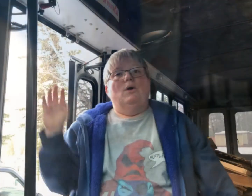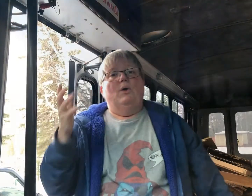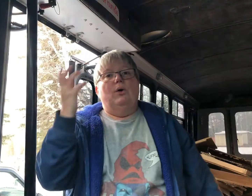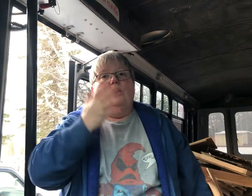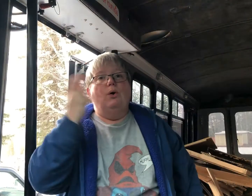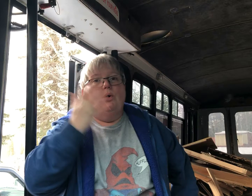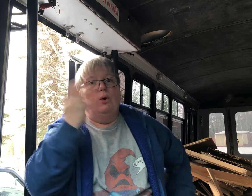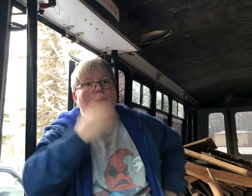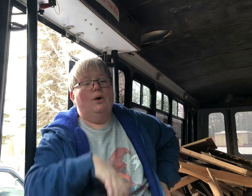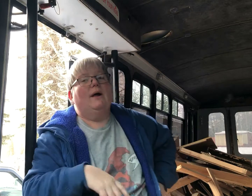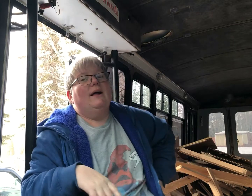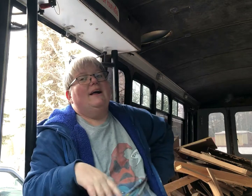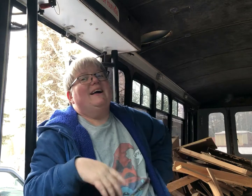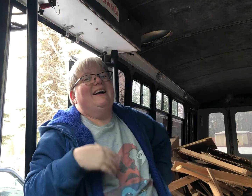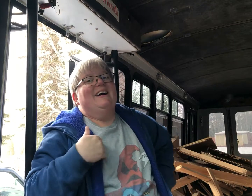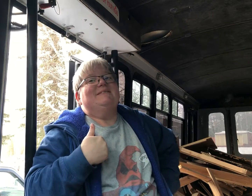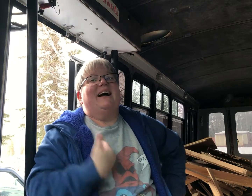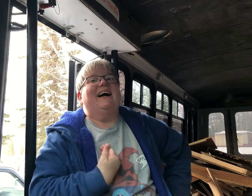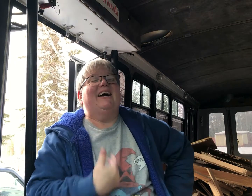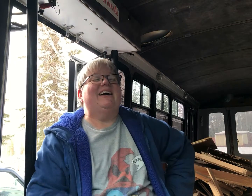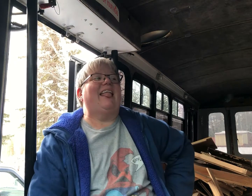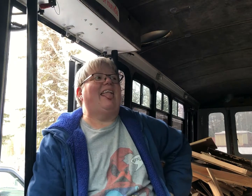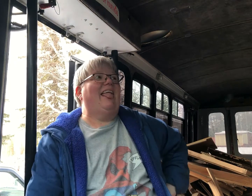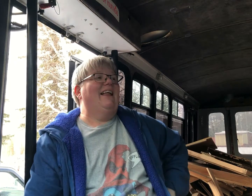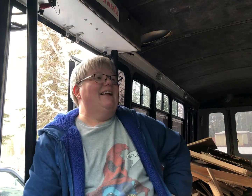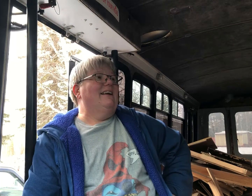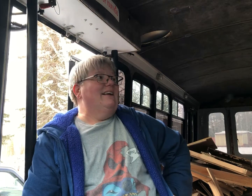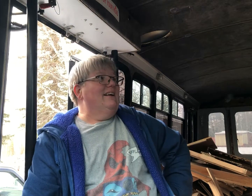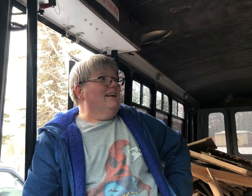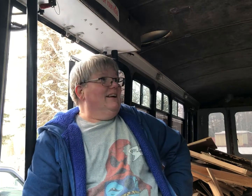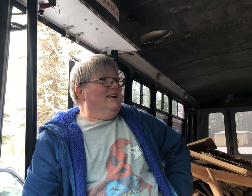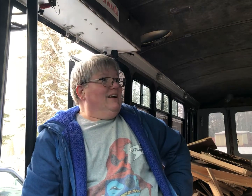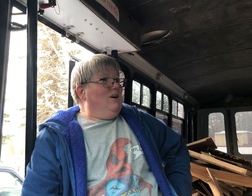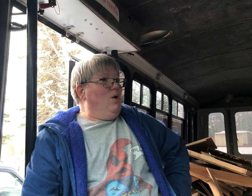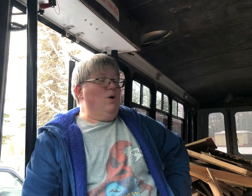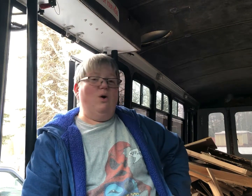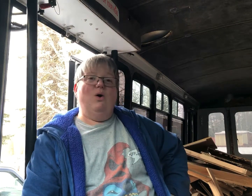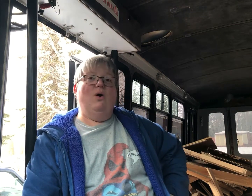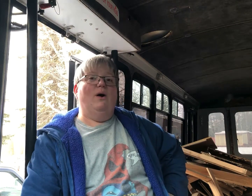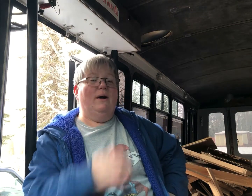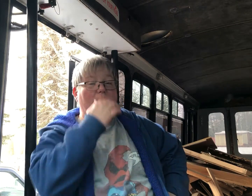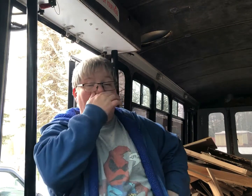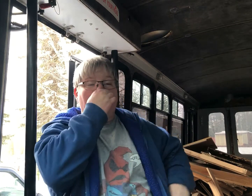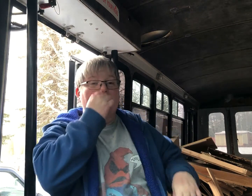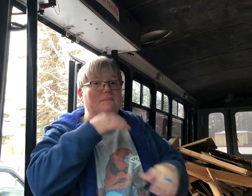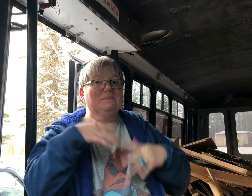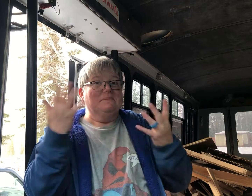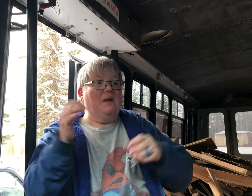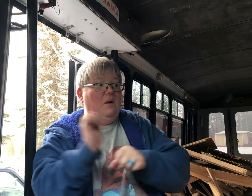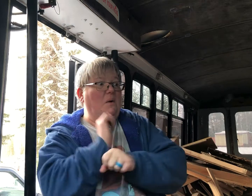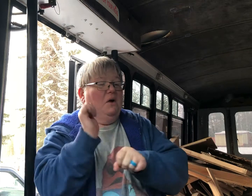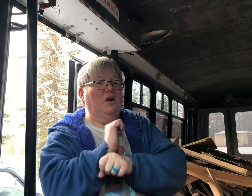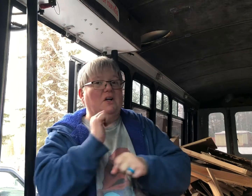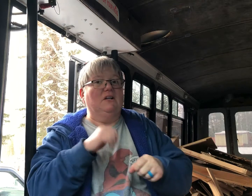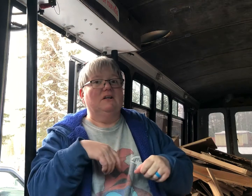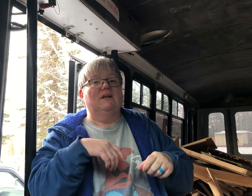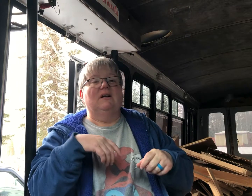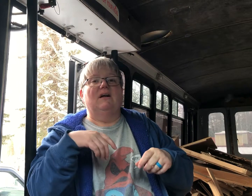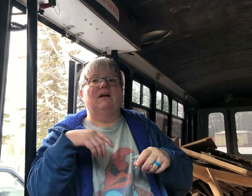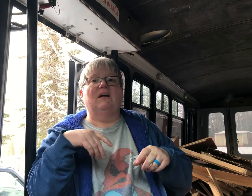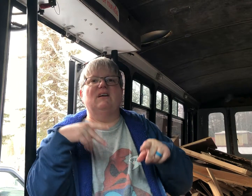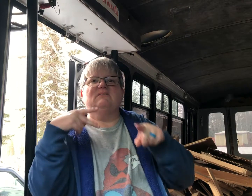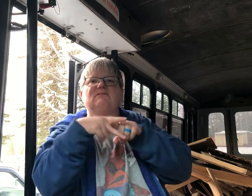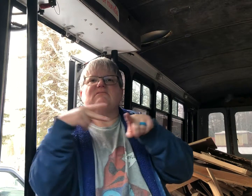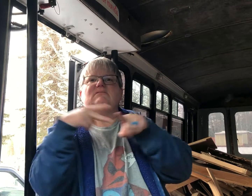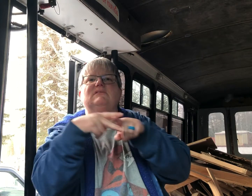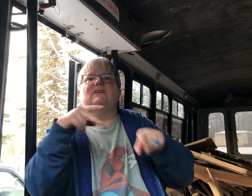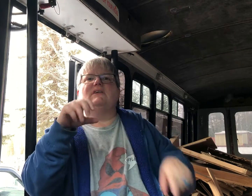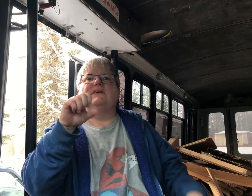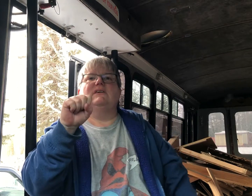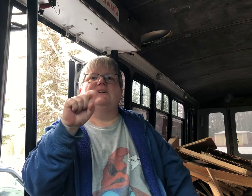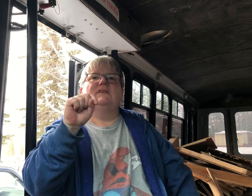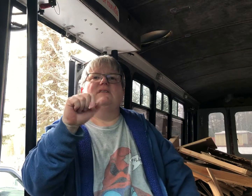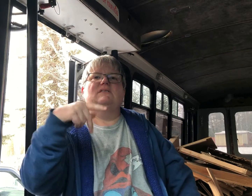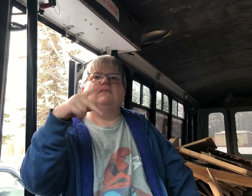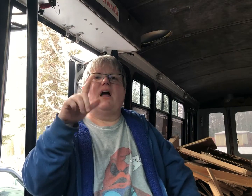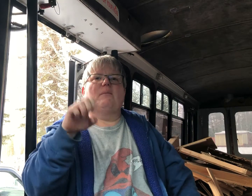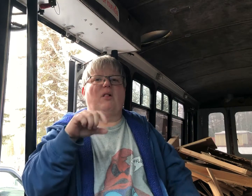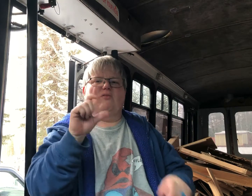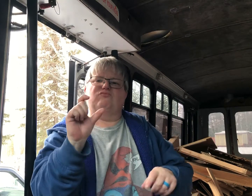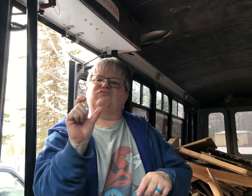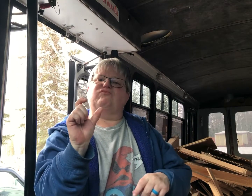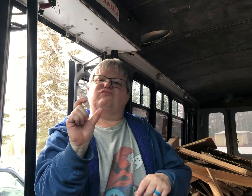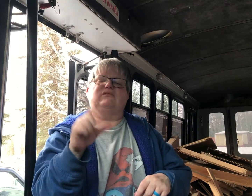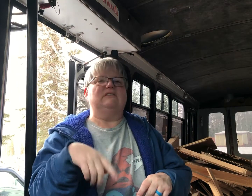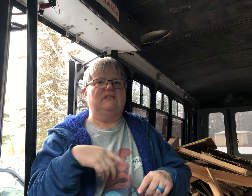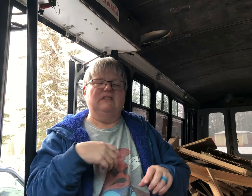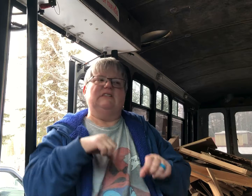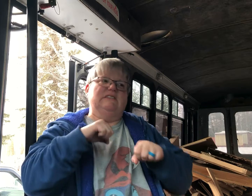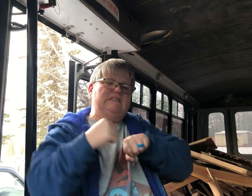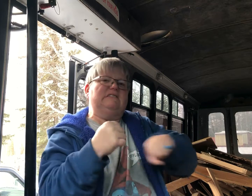Whoo! I'm tired. That's a lot of work. Uh the staples are about that long, and boy you gotta